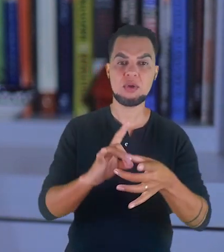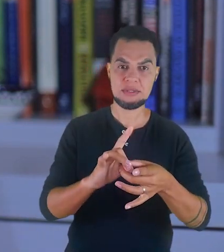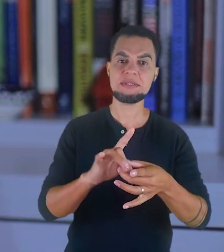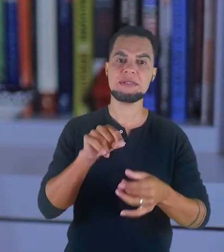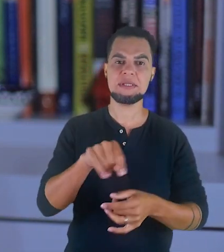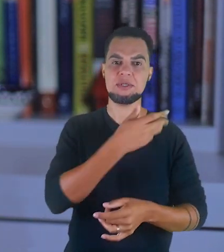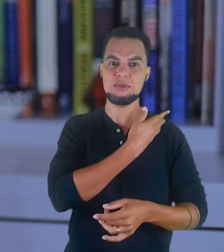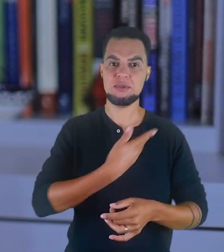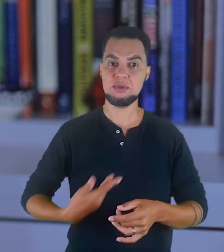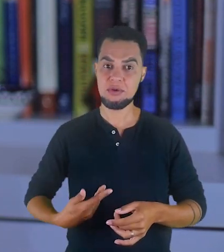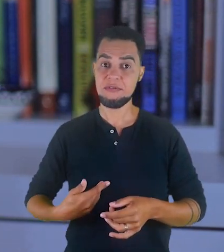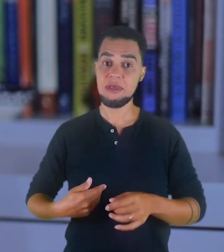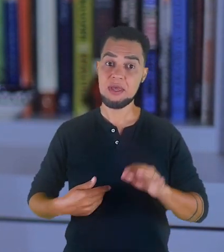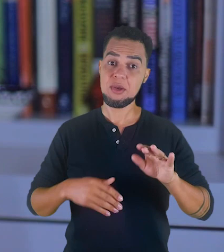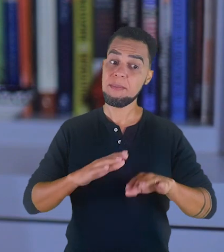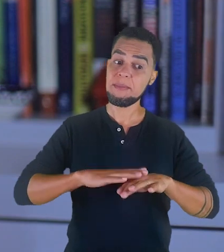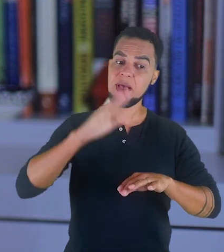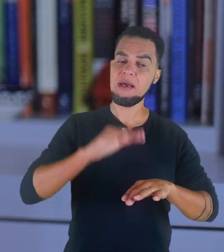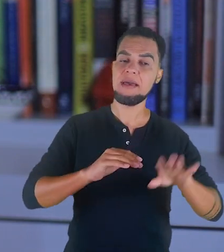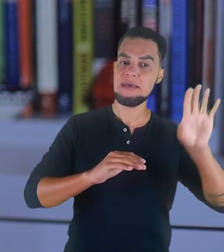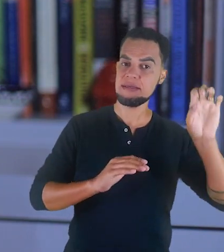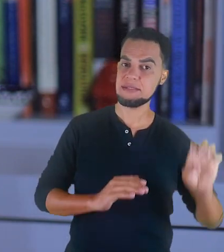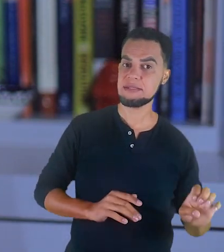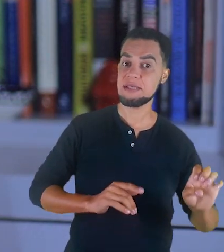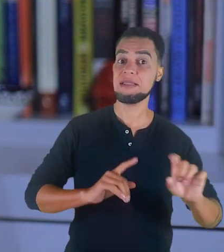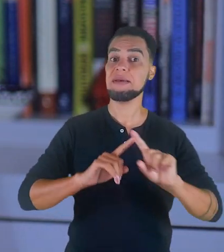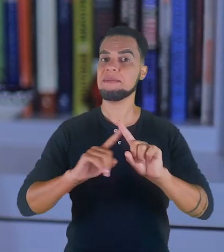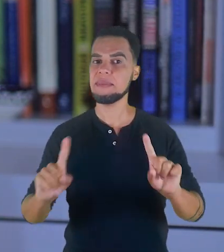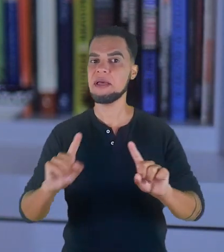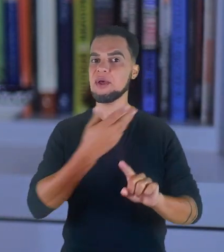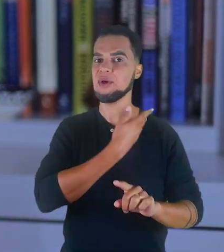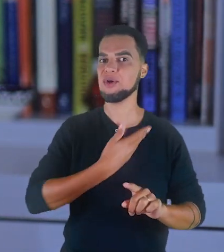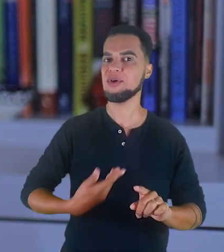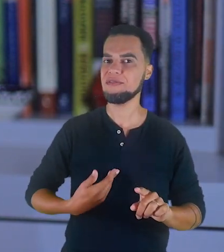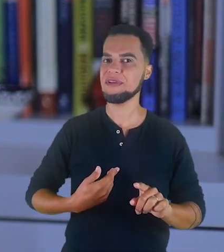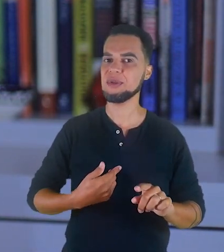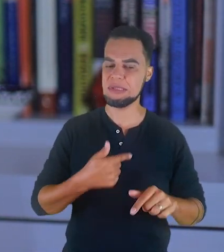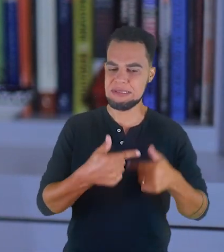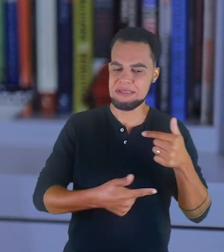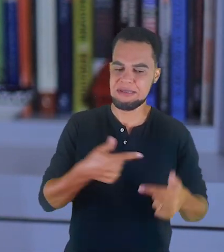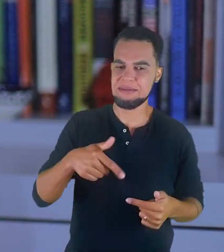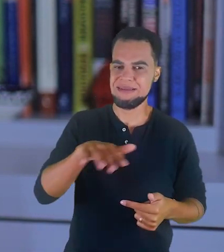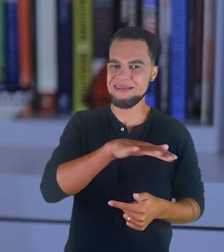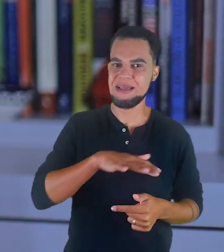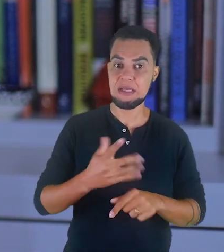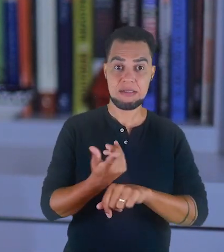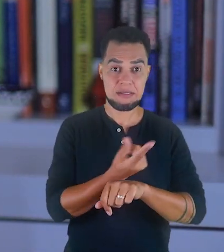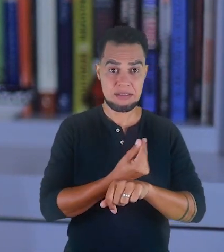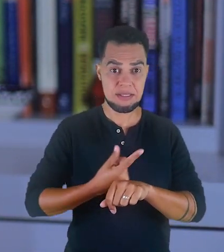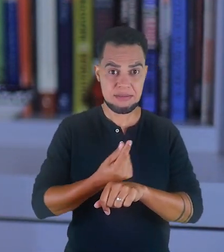within a Left administration, but one that still operates in a capitalist logic.